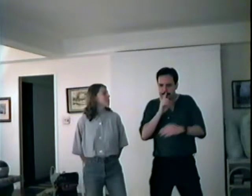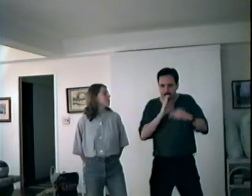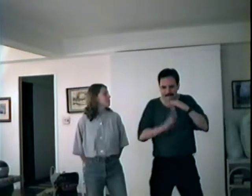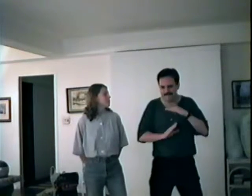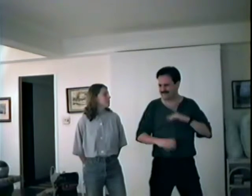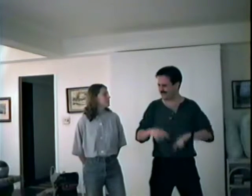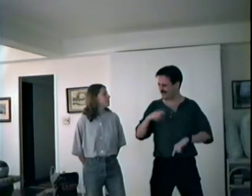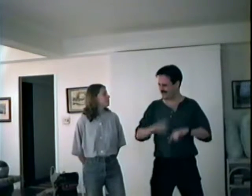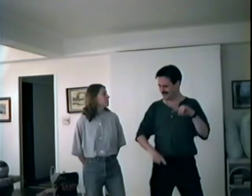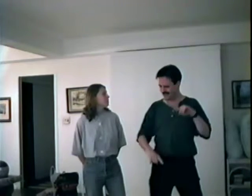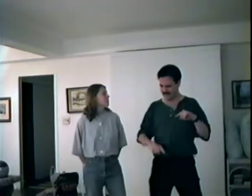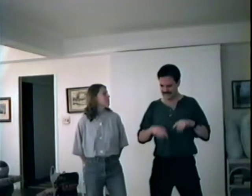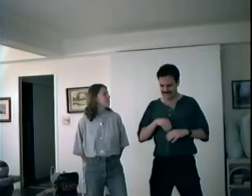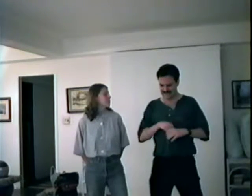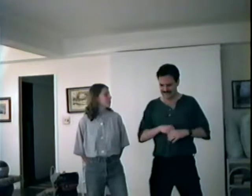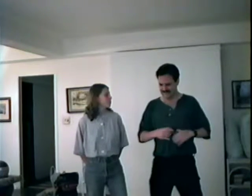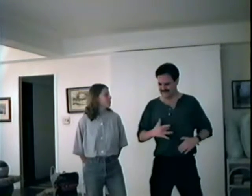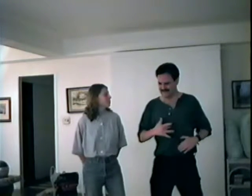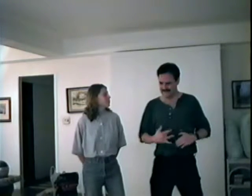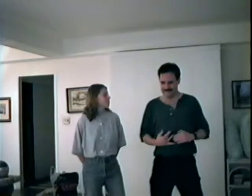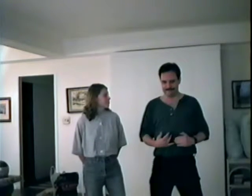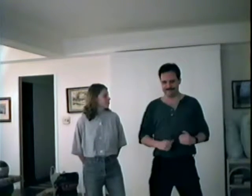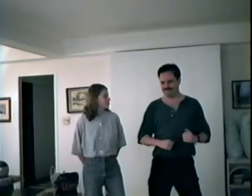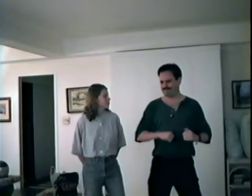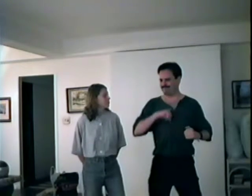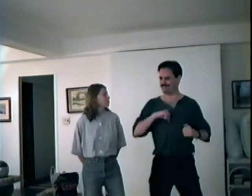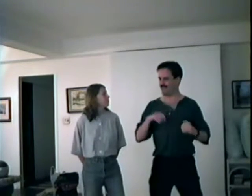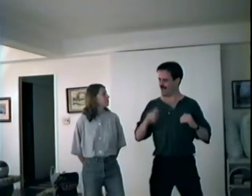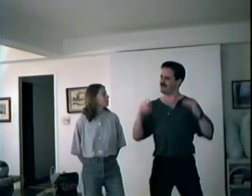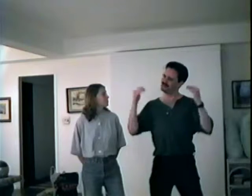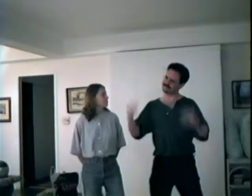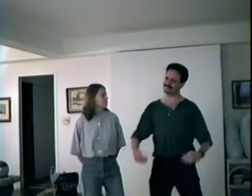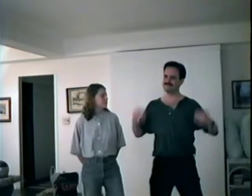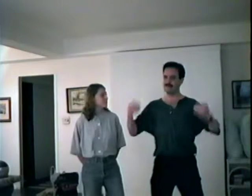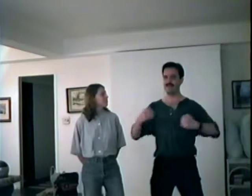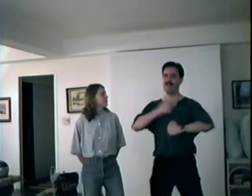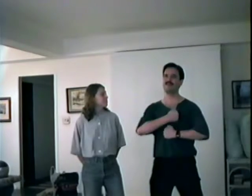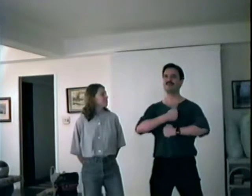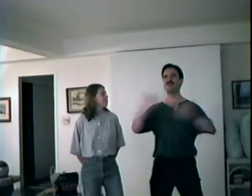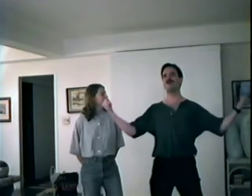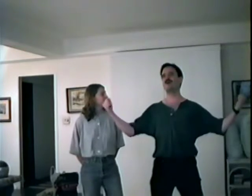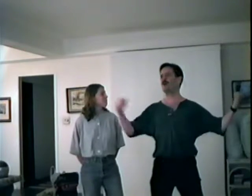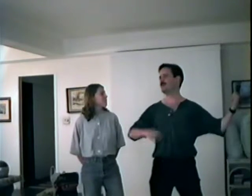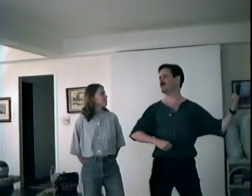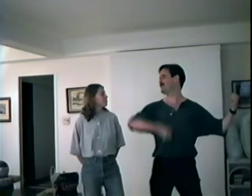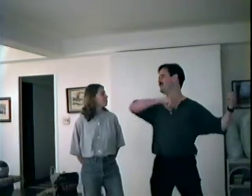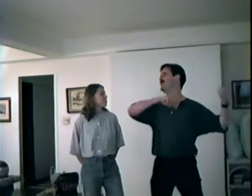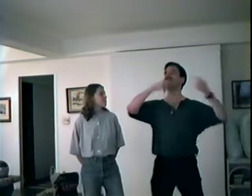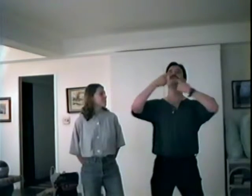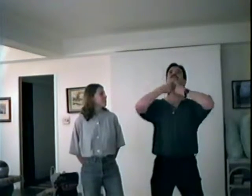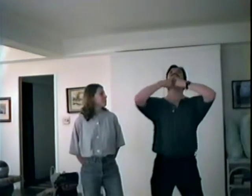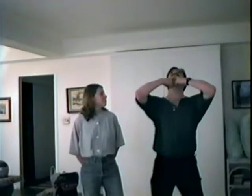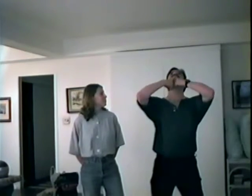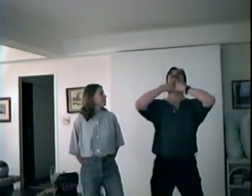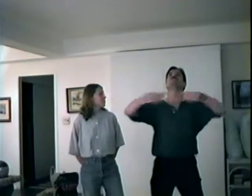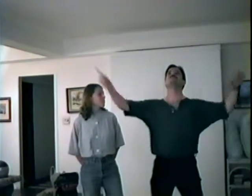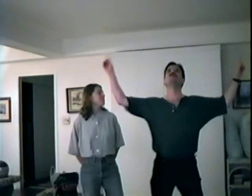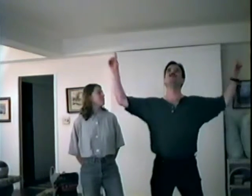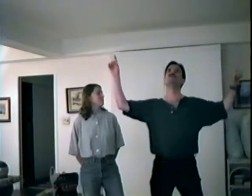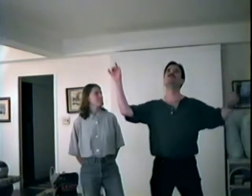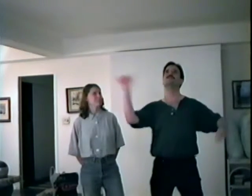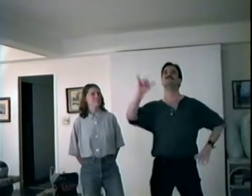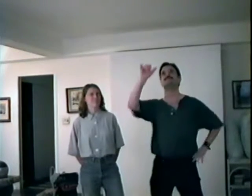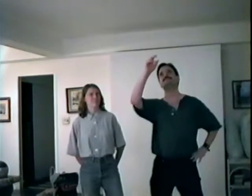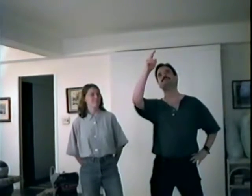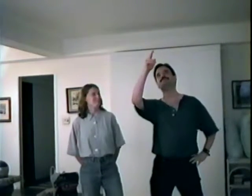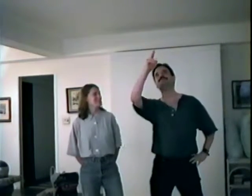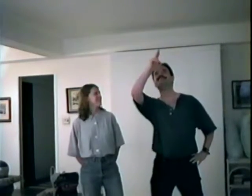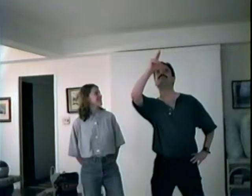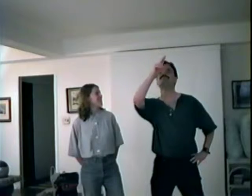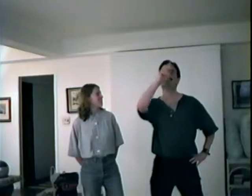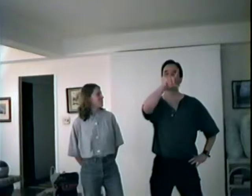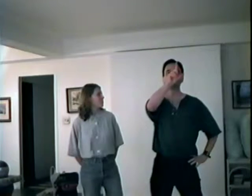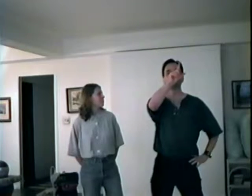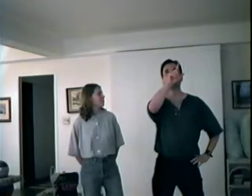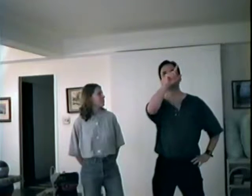When deep down inside it just tickles me so That I've gotta let go and crow!